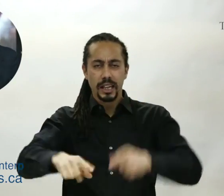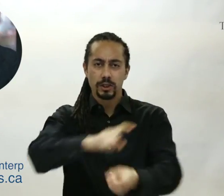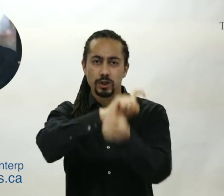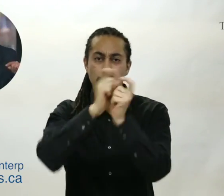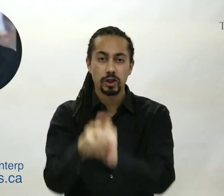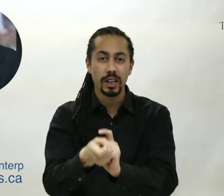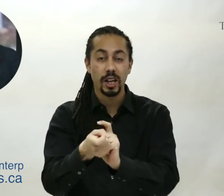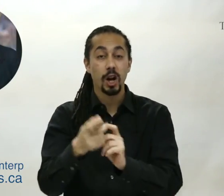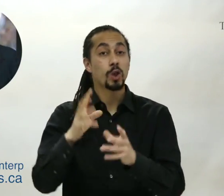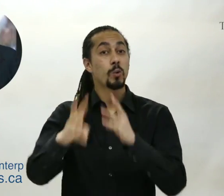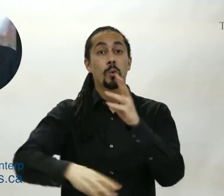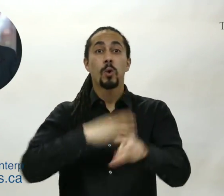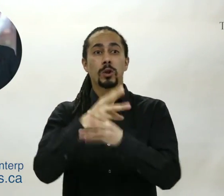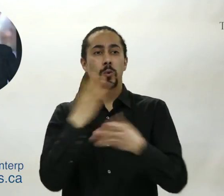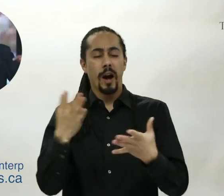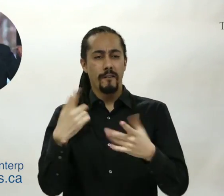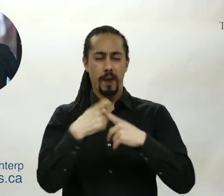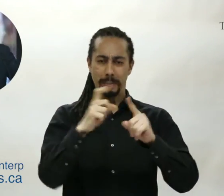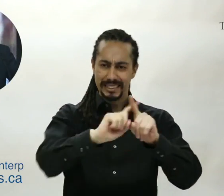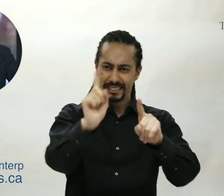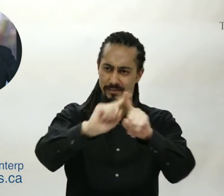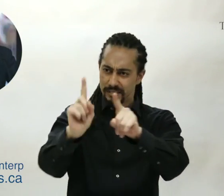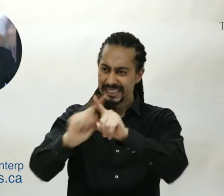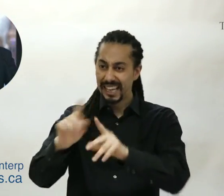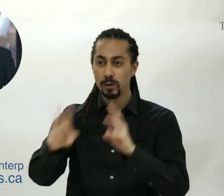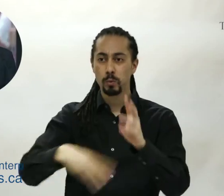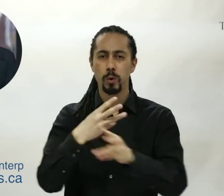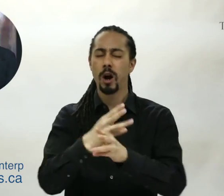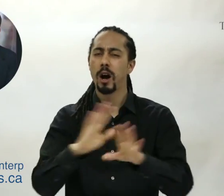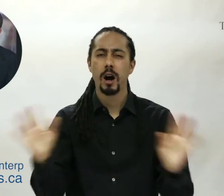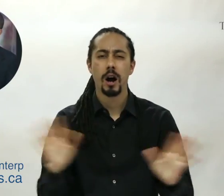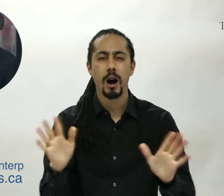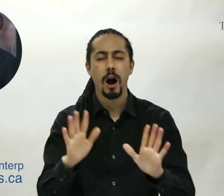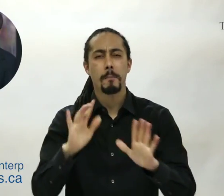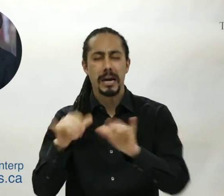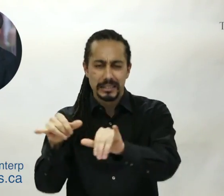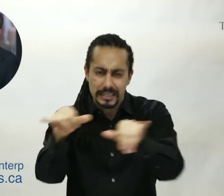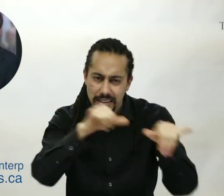but by our common hopes. We can choose a world